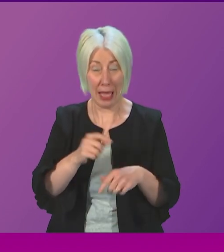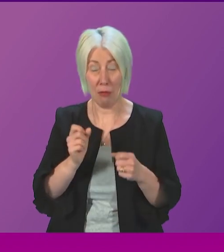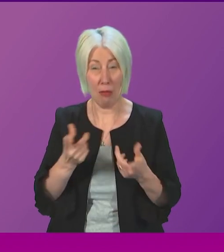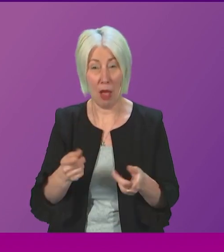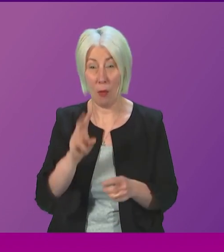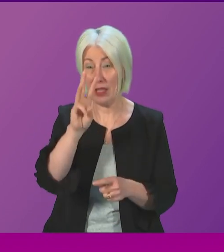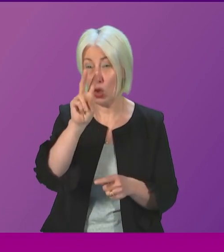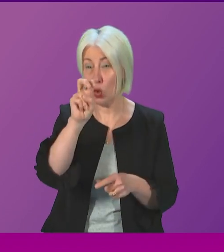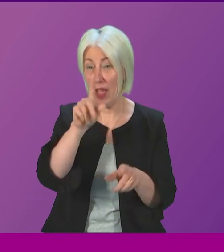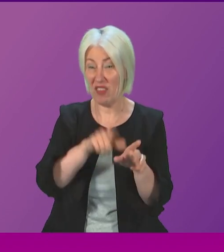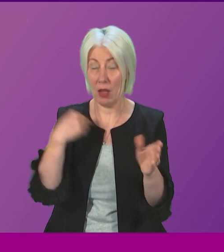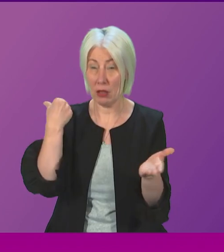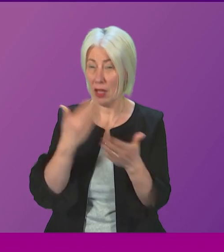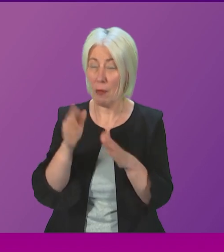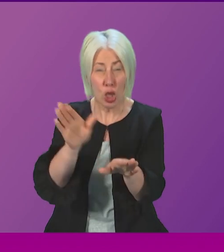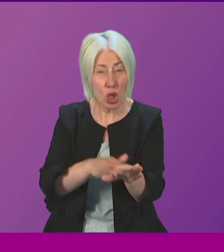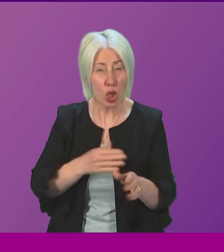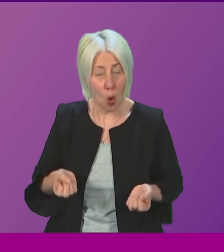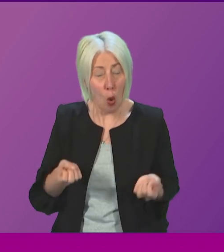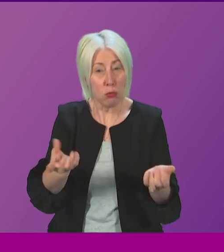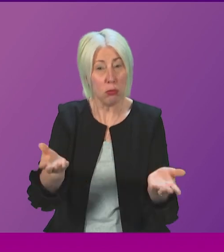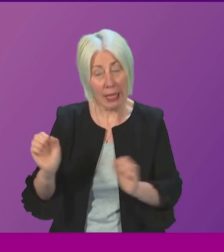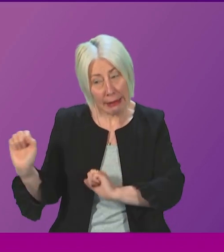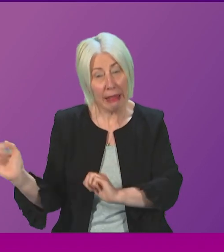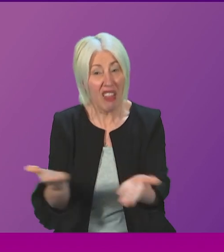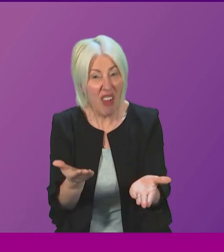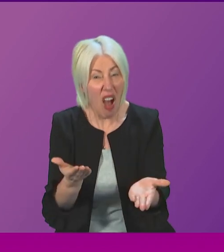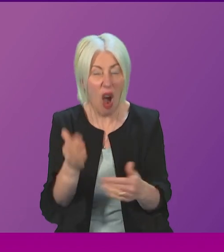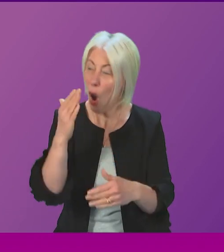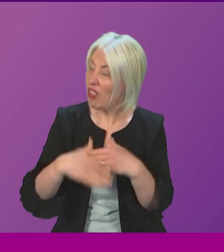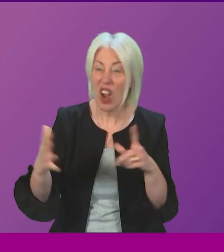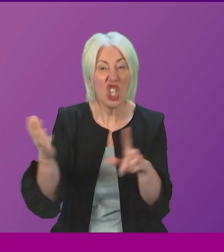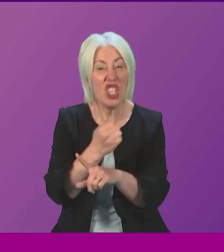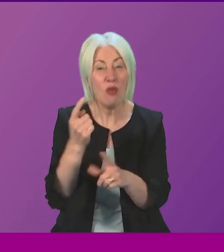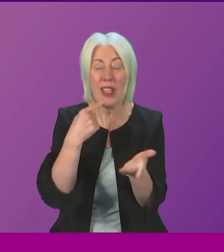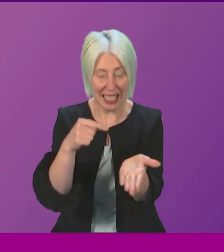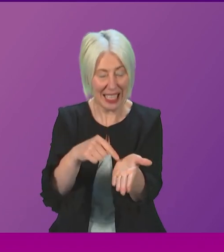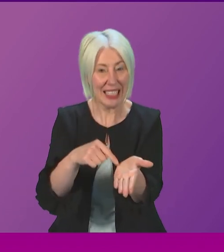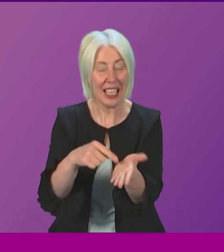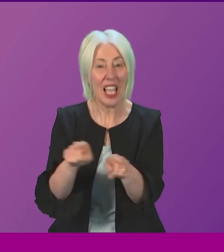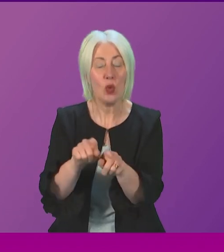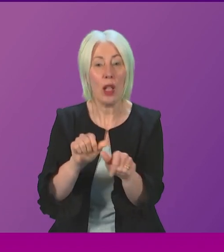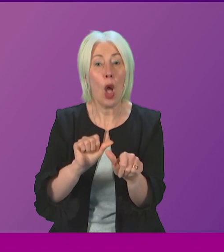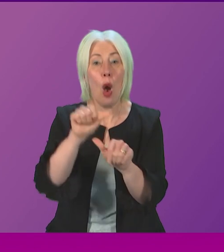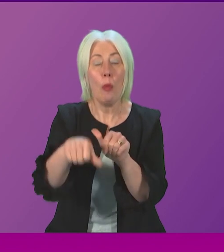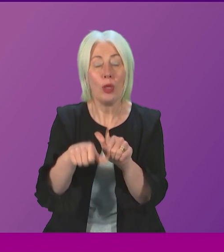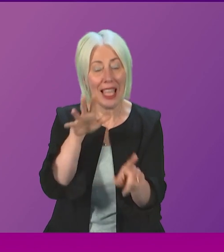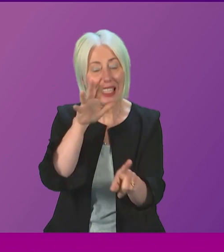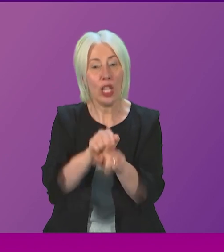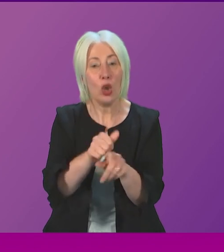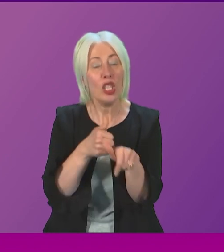have seen slow delivery or have not been achieved at all, and contributions to the national